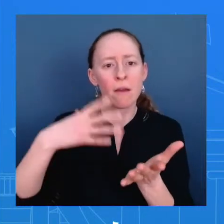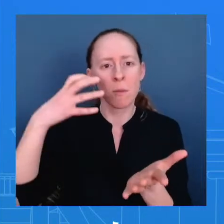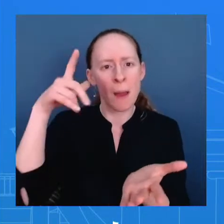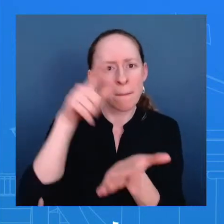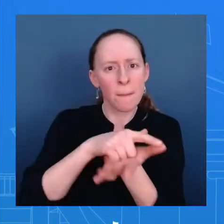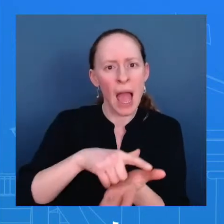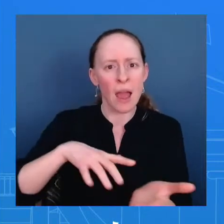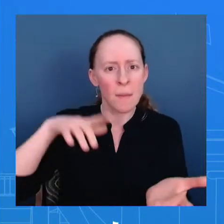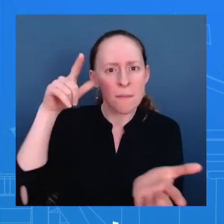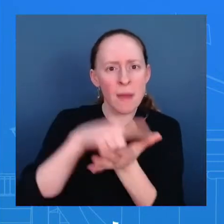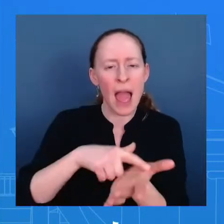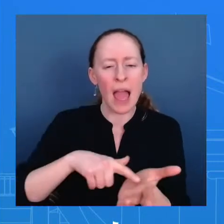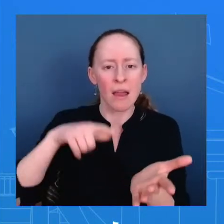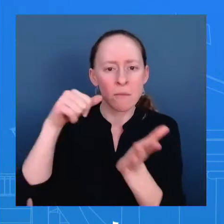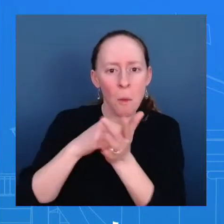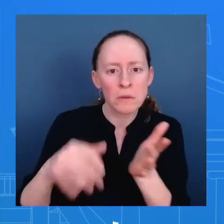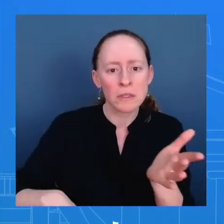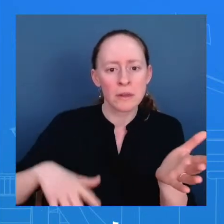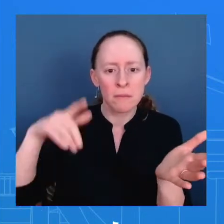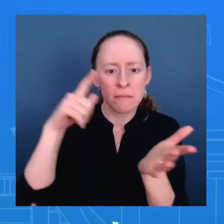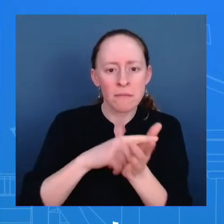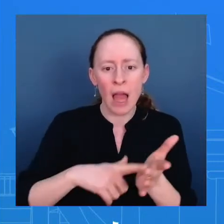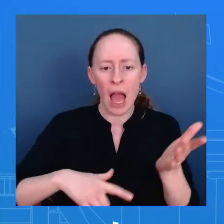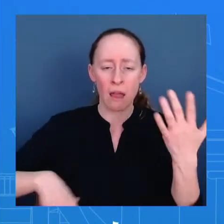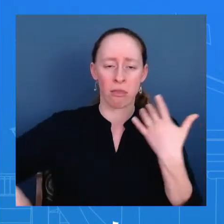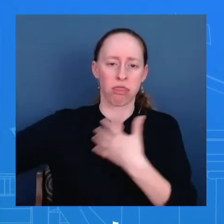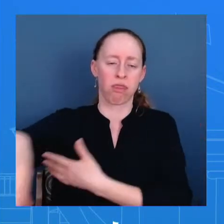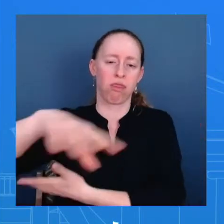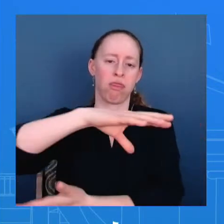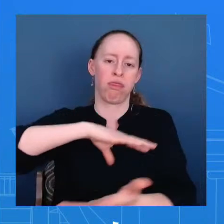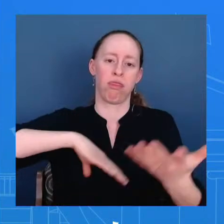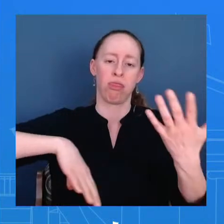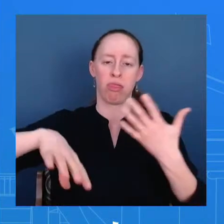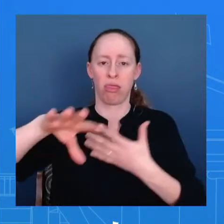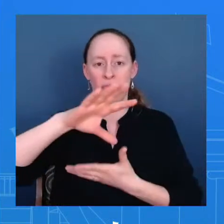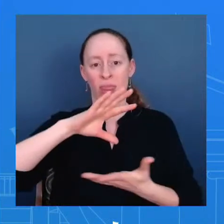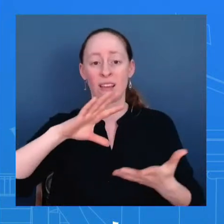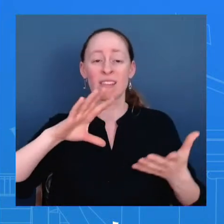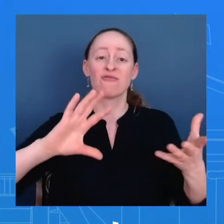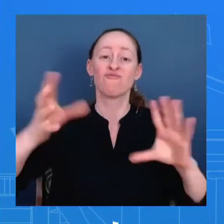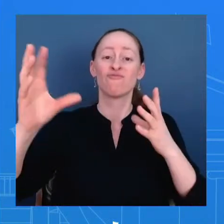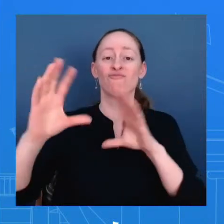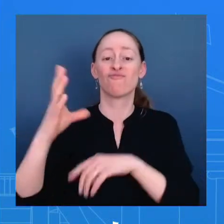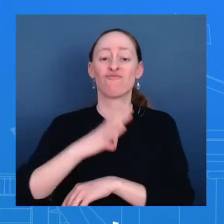When you're saying that a family can't make a decision on IVF, that's not what this President is about.